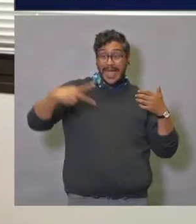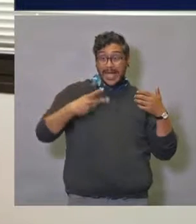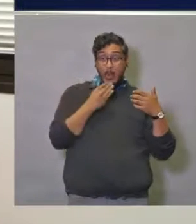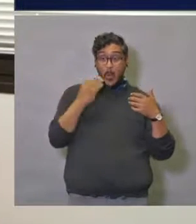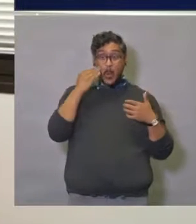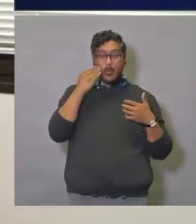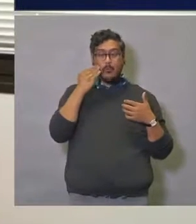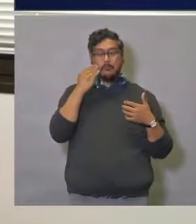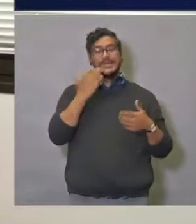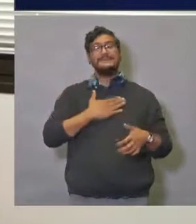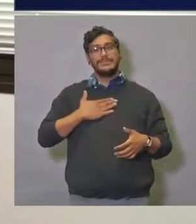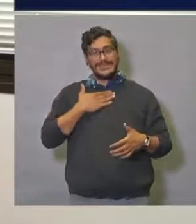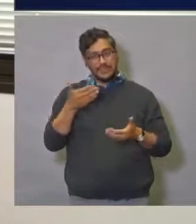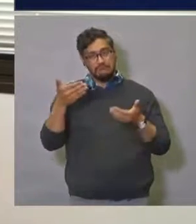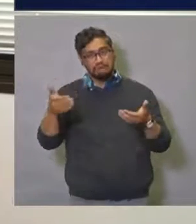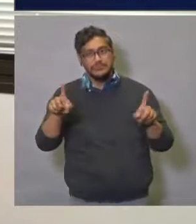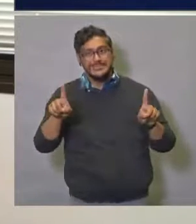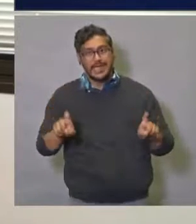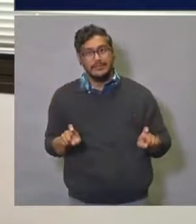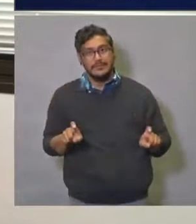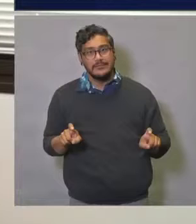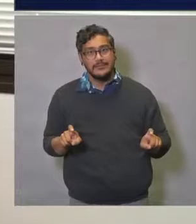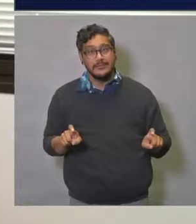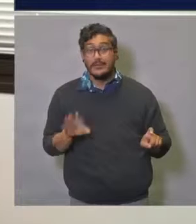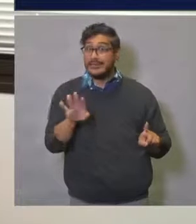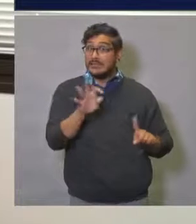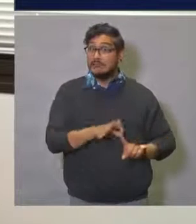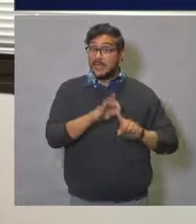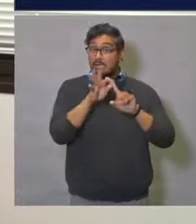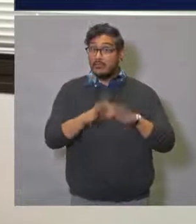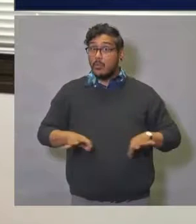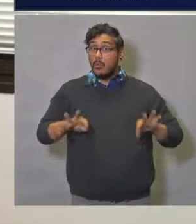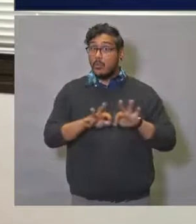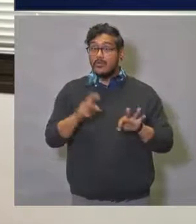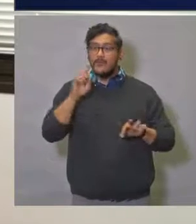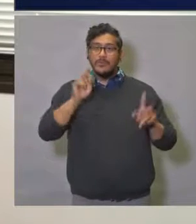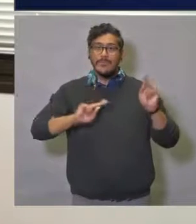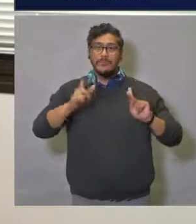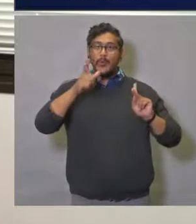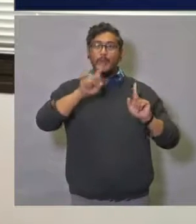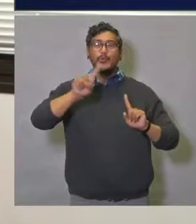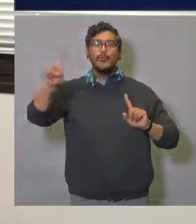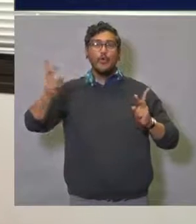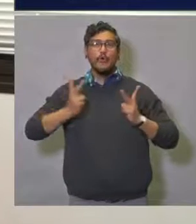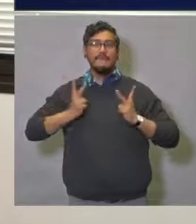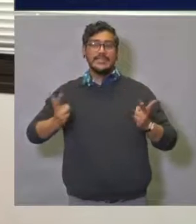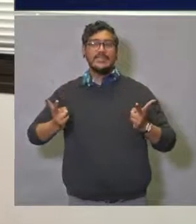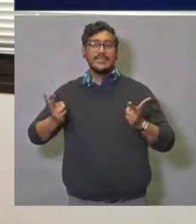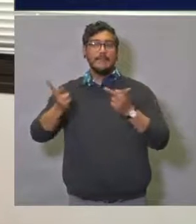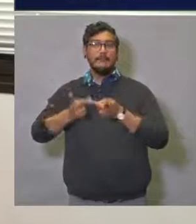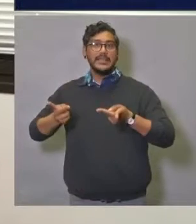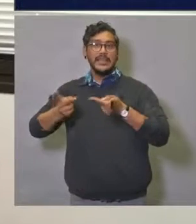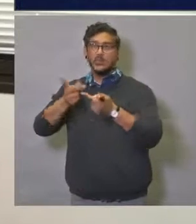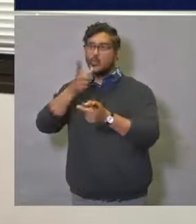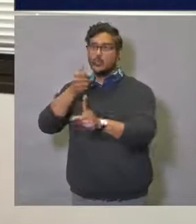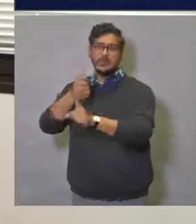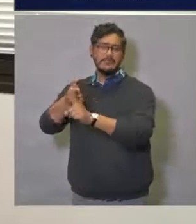MULTITUDES EXPUESTOS A PERSONAS